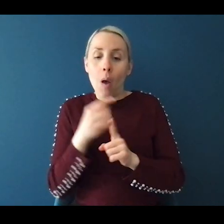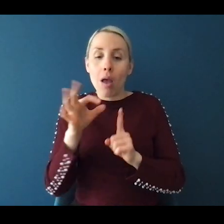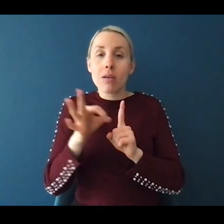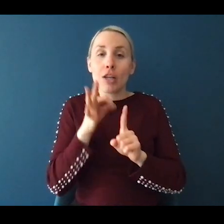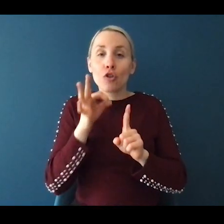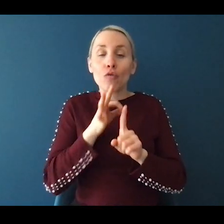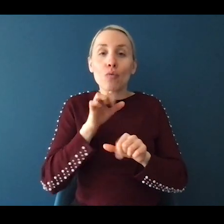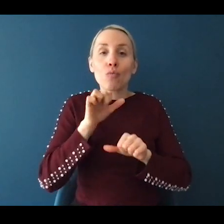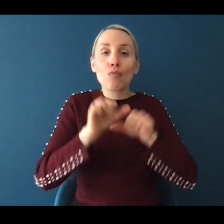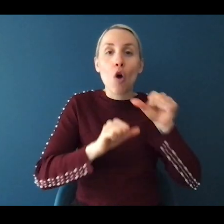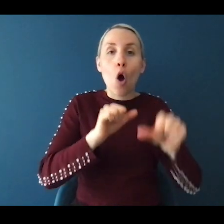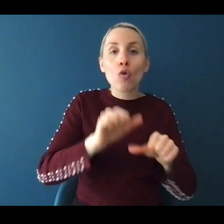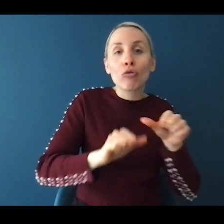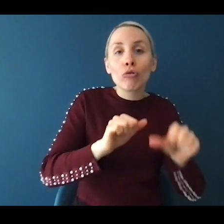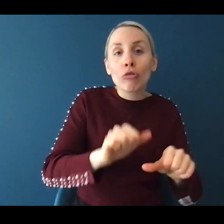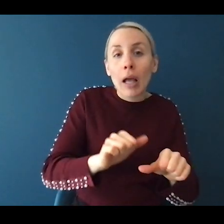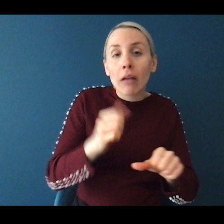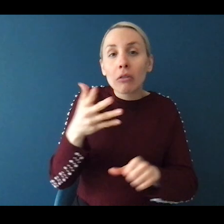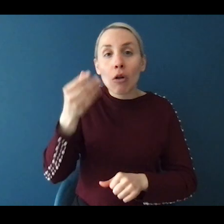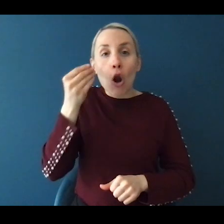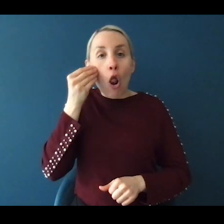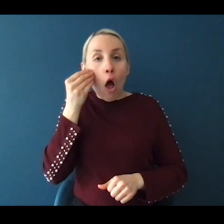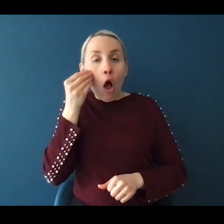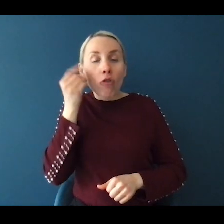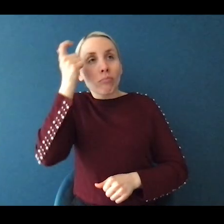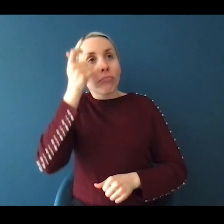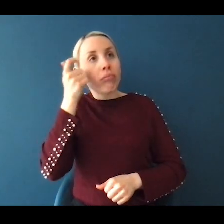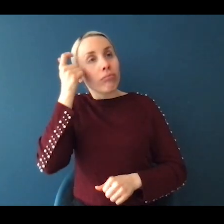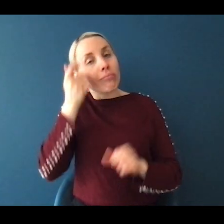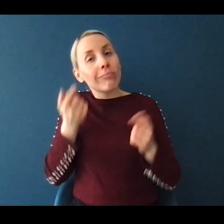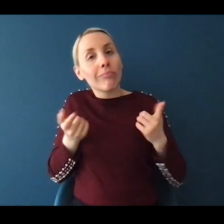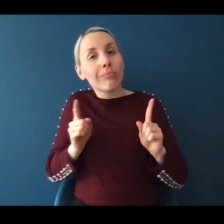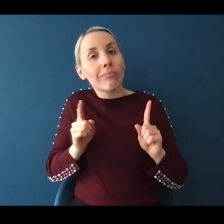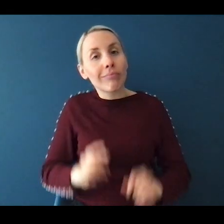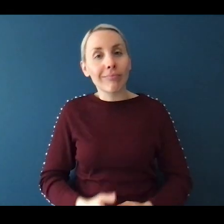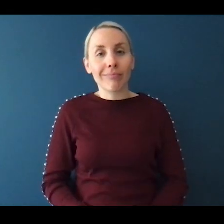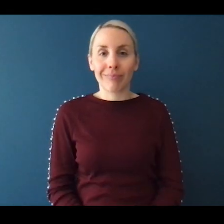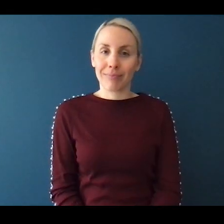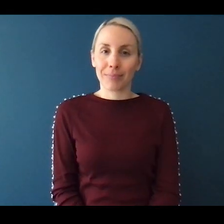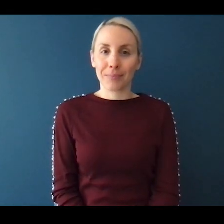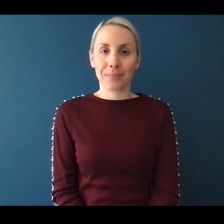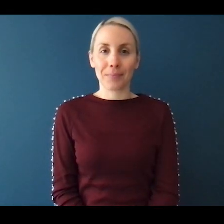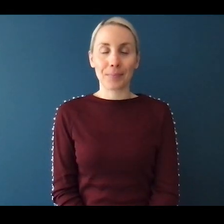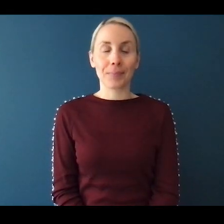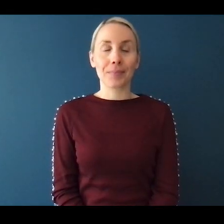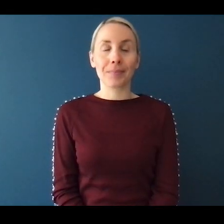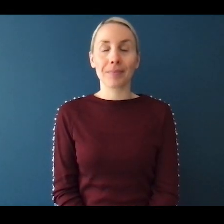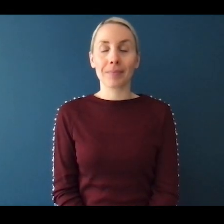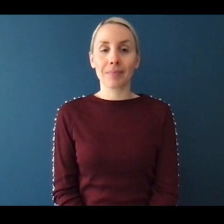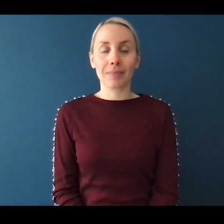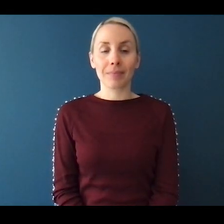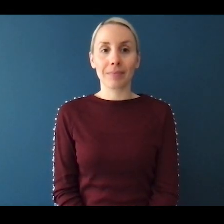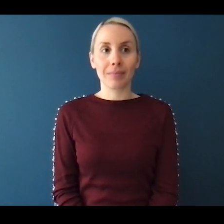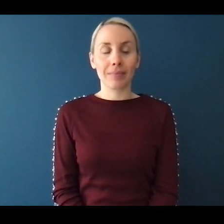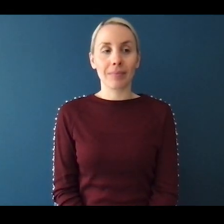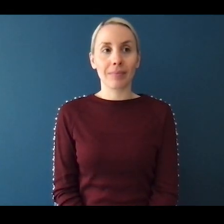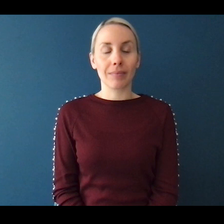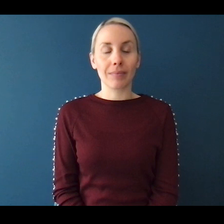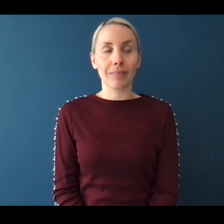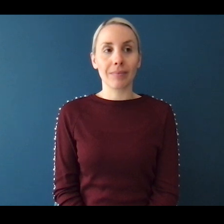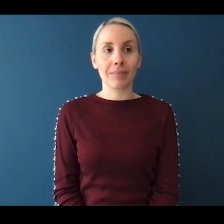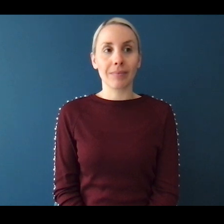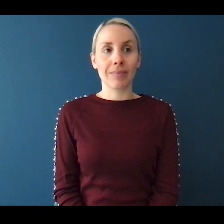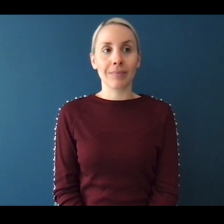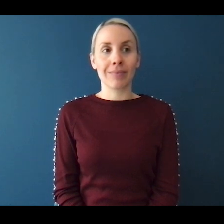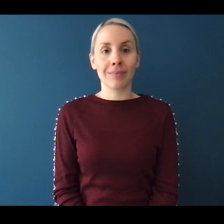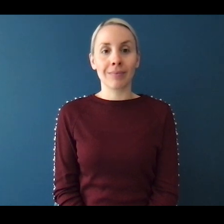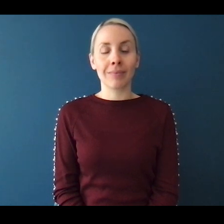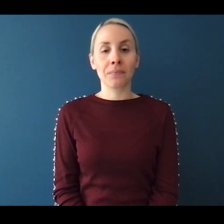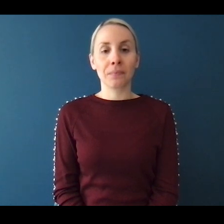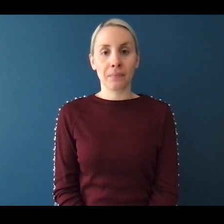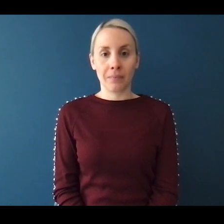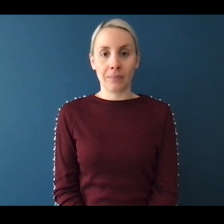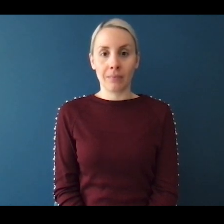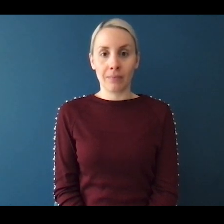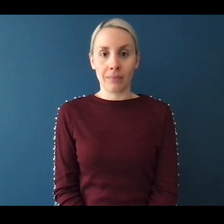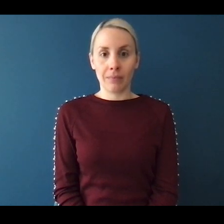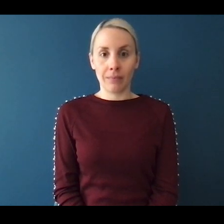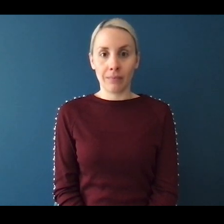anything that you learned or reflected on around that. Yes I remember preparing for